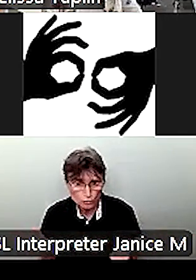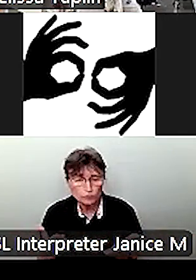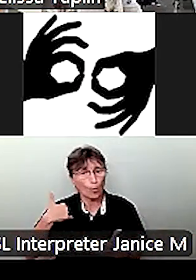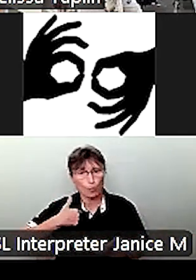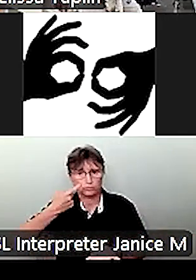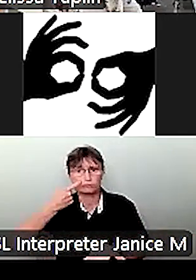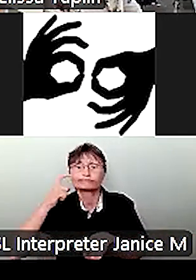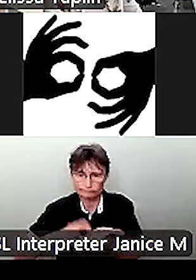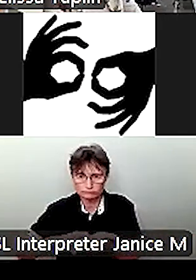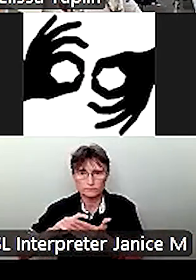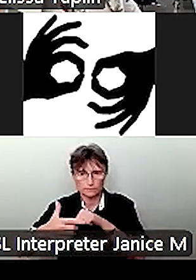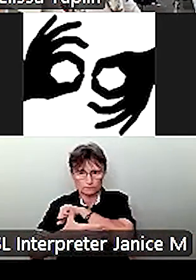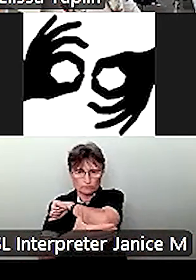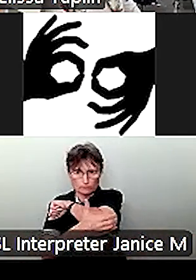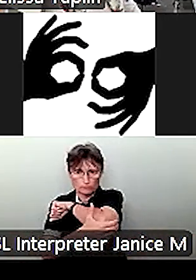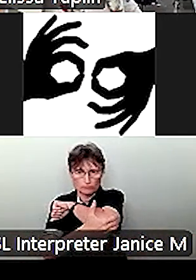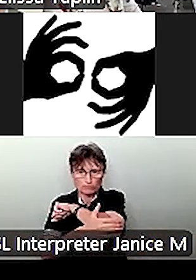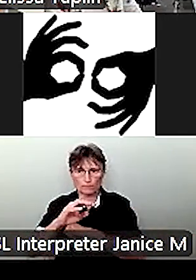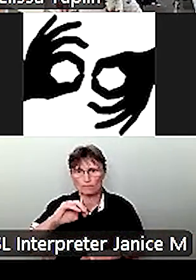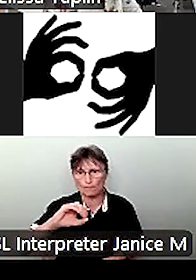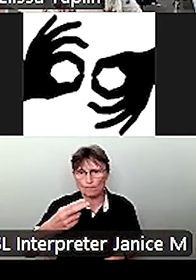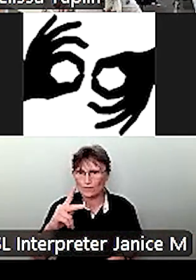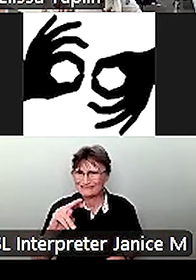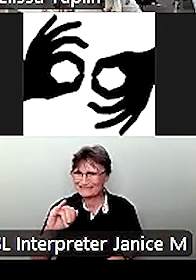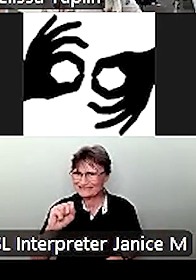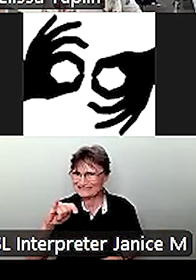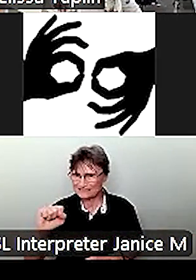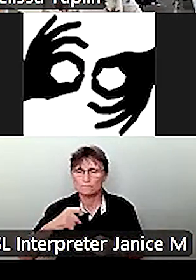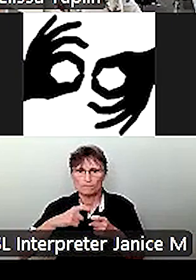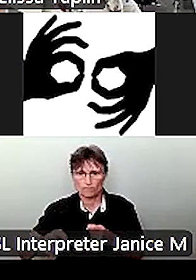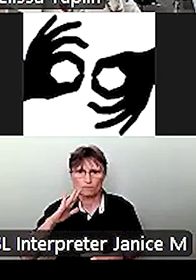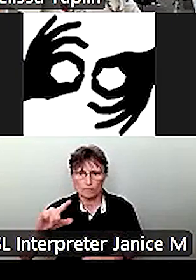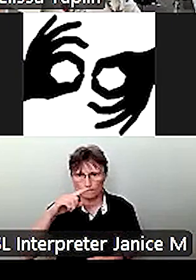Mohkinsstsis, is the ancestral territory of the Siksikaitsitapi — the Blackfoot